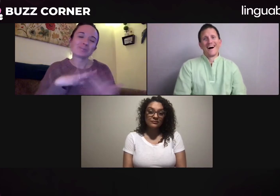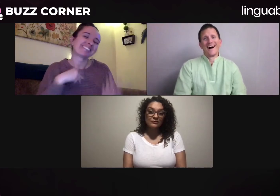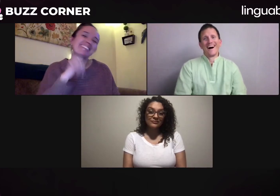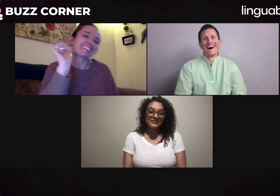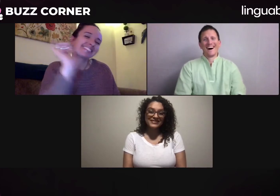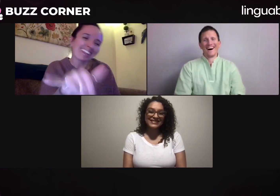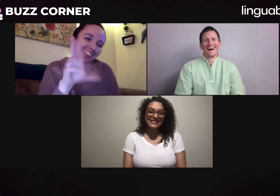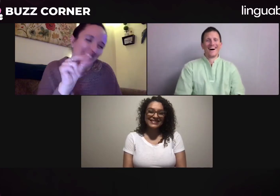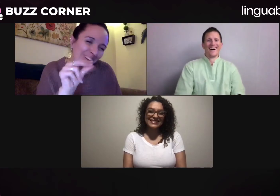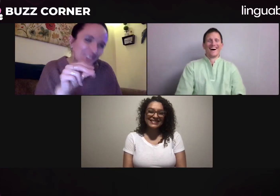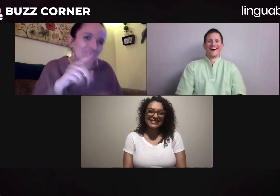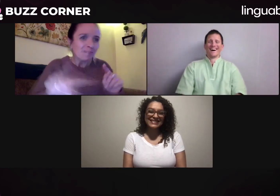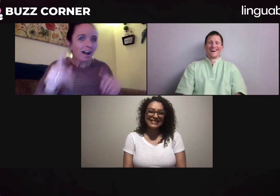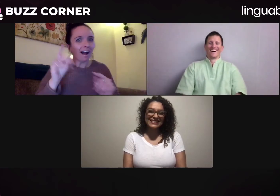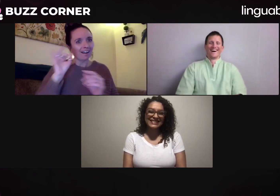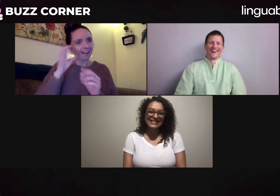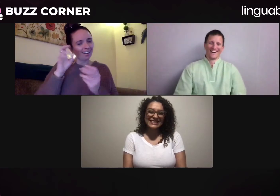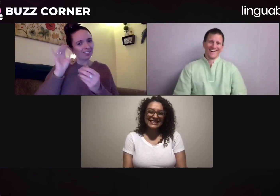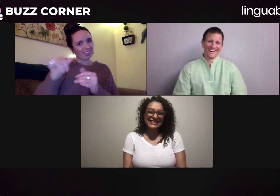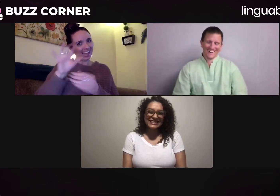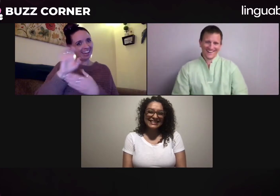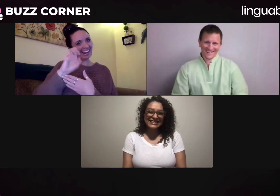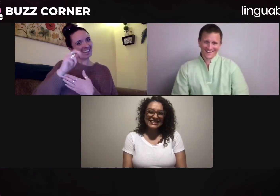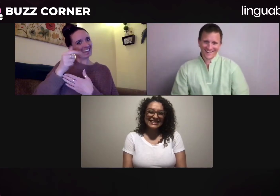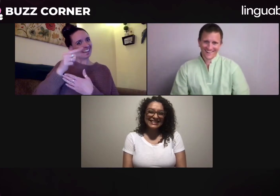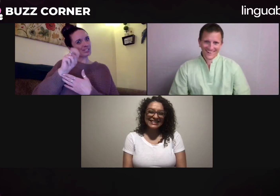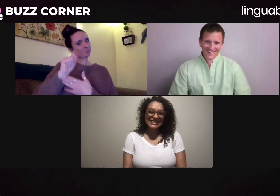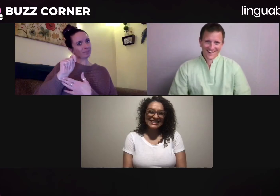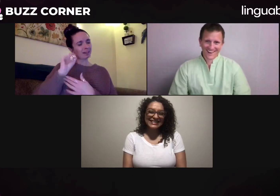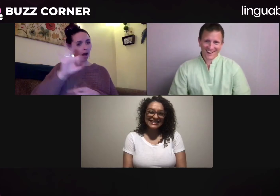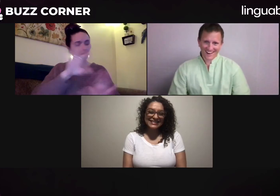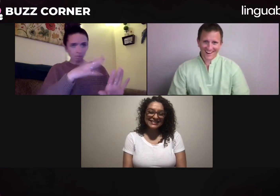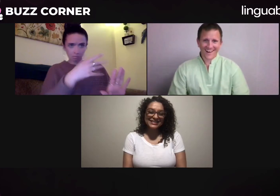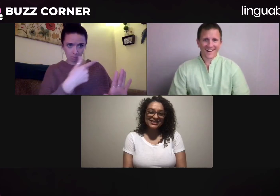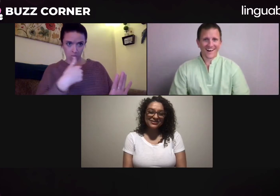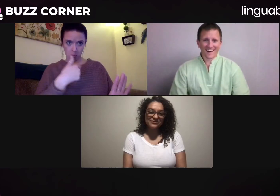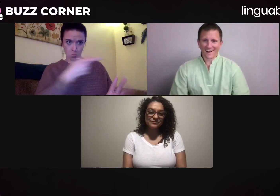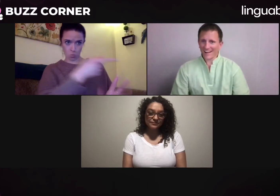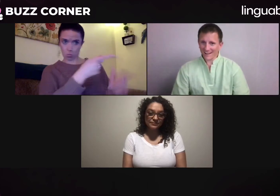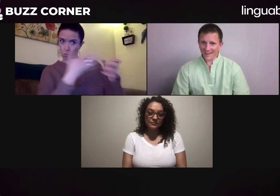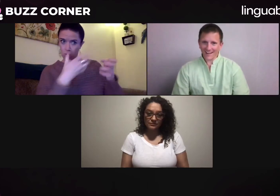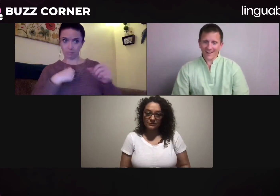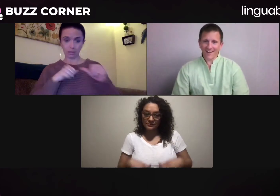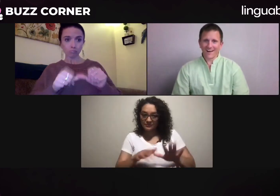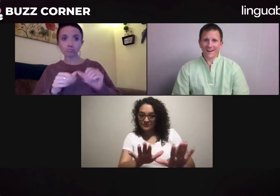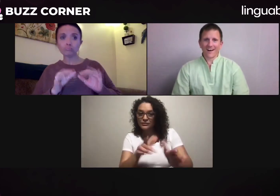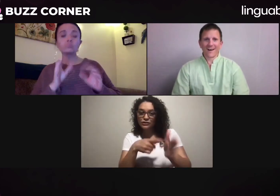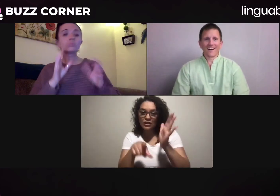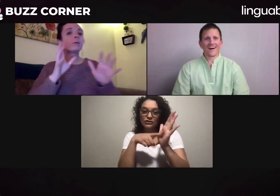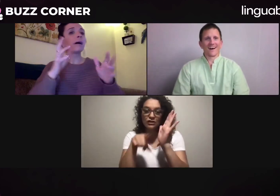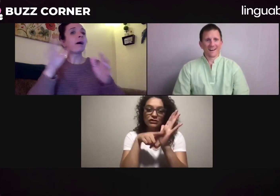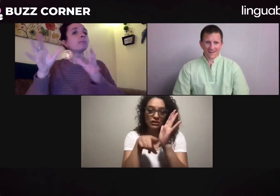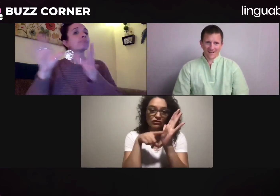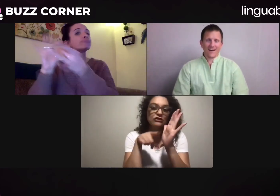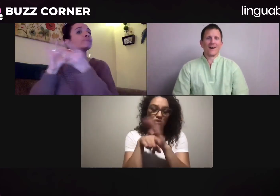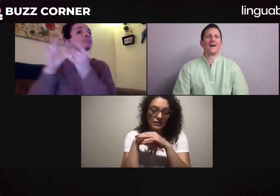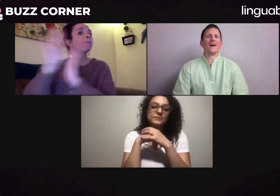“Go get me a glass of water.” That's not what I mean. But that engagement of interaction and relationship with the deaf person